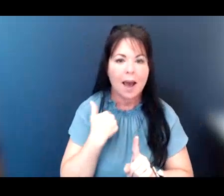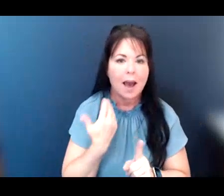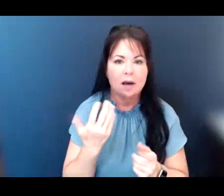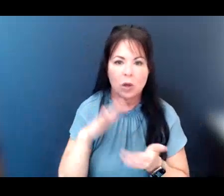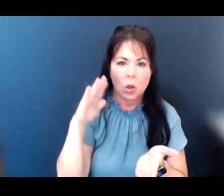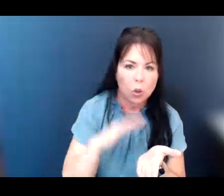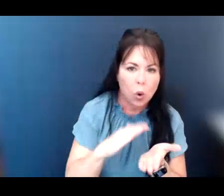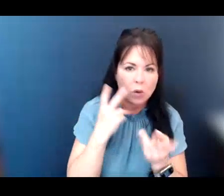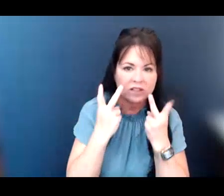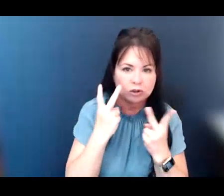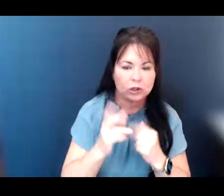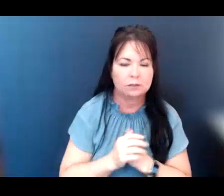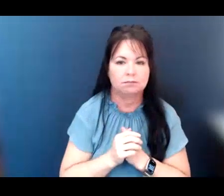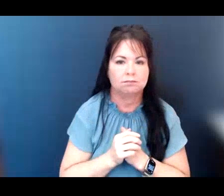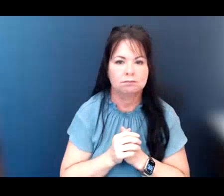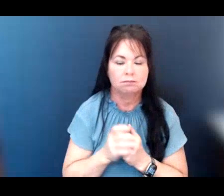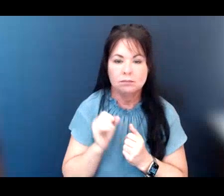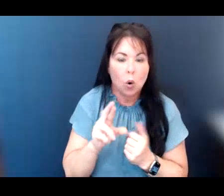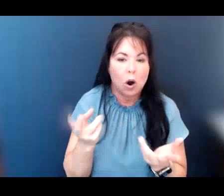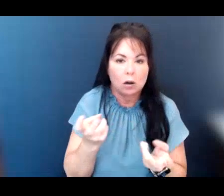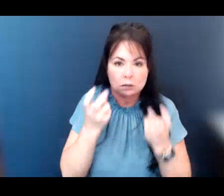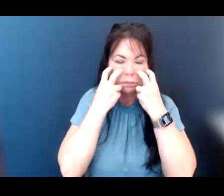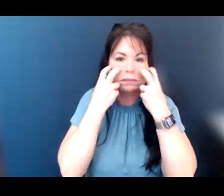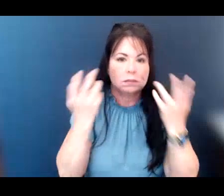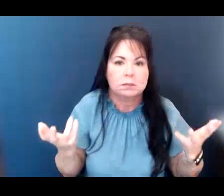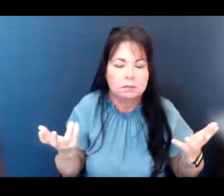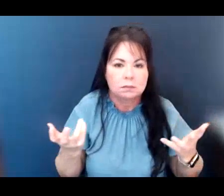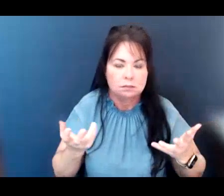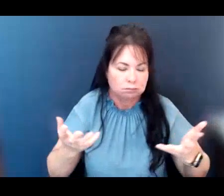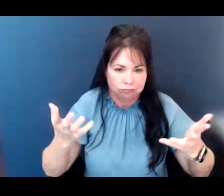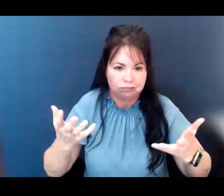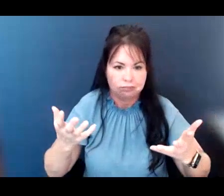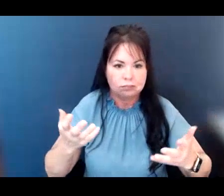This is a totally sighted activity. Look at this image. Click somewhere on this image.